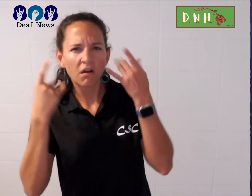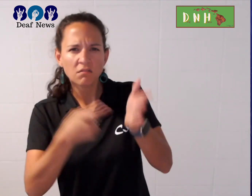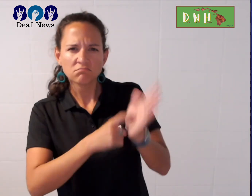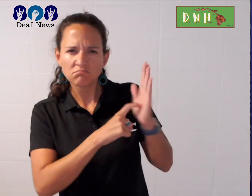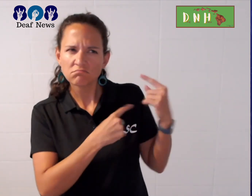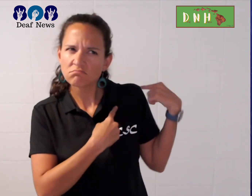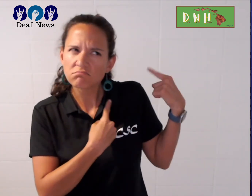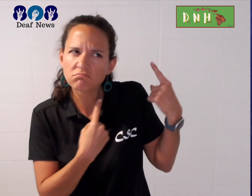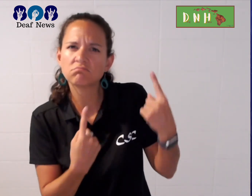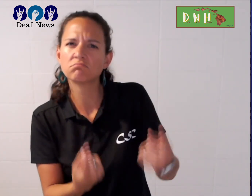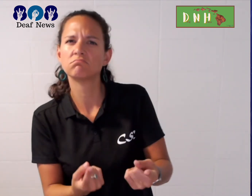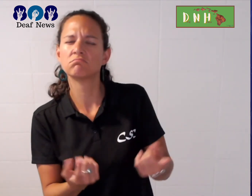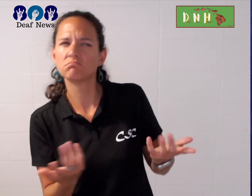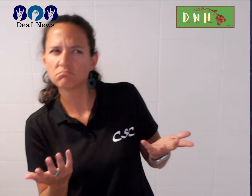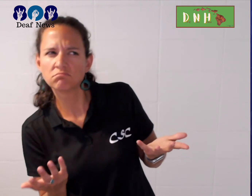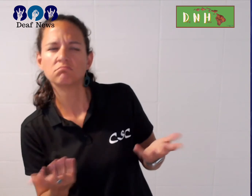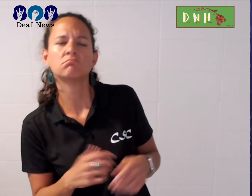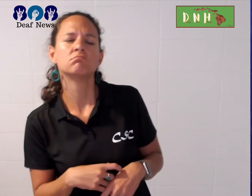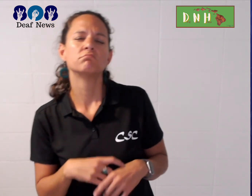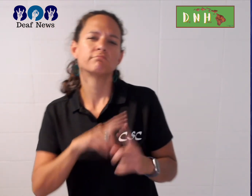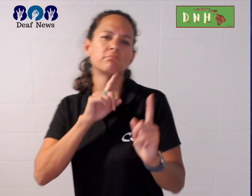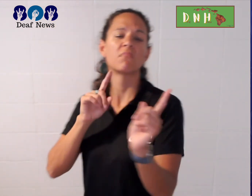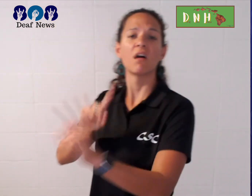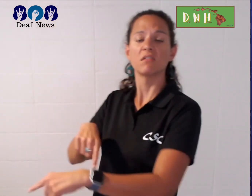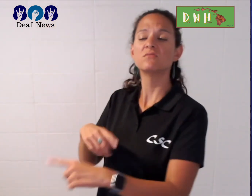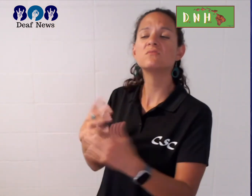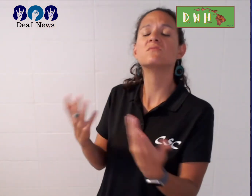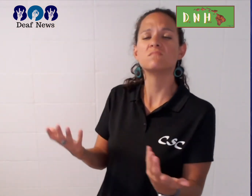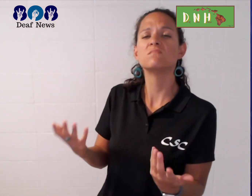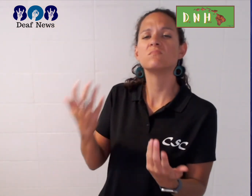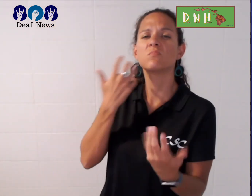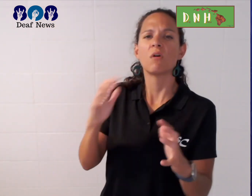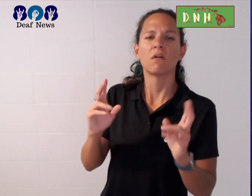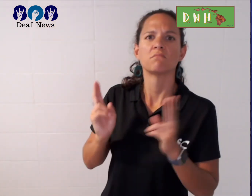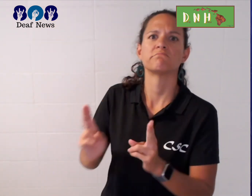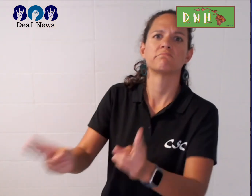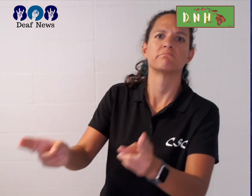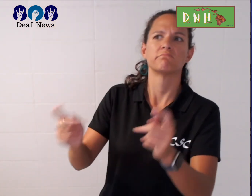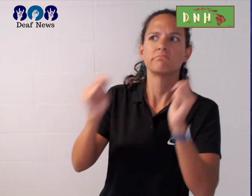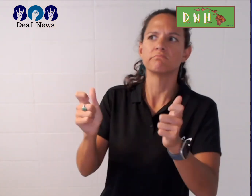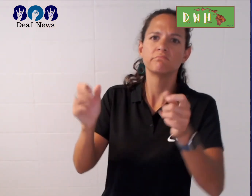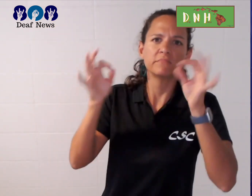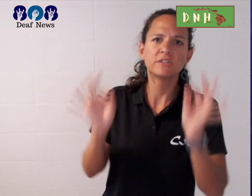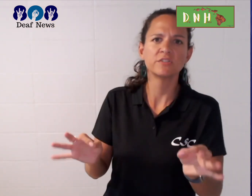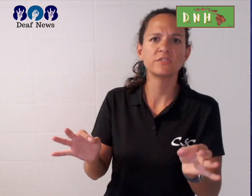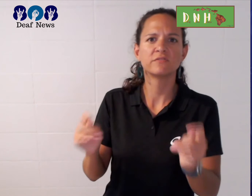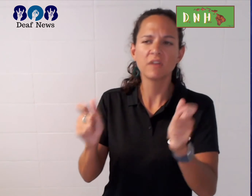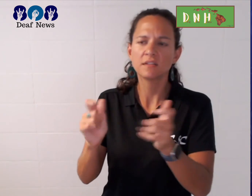When asked why the state indoor mask requirement lasted this long, Igeʻs response was that